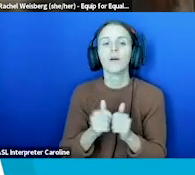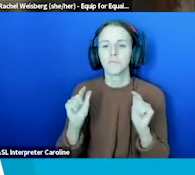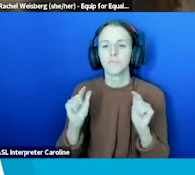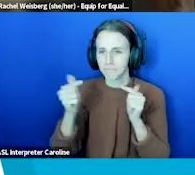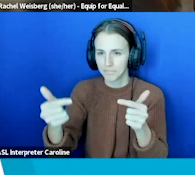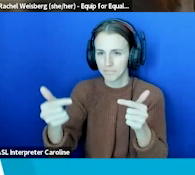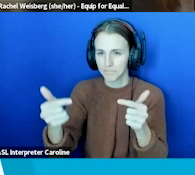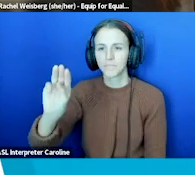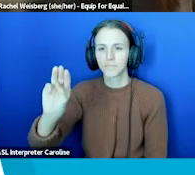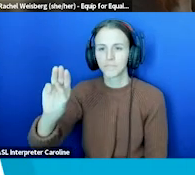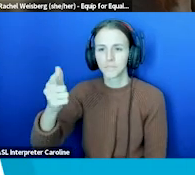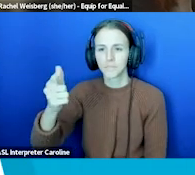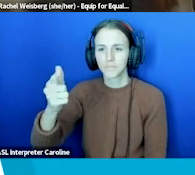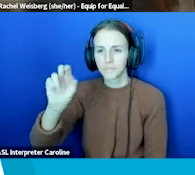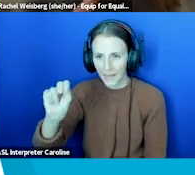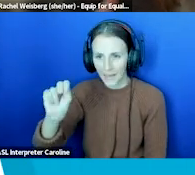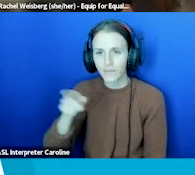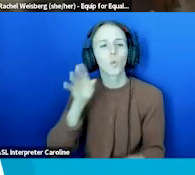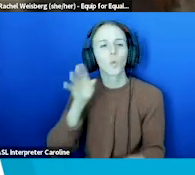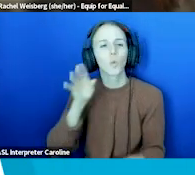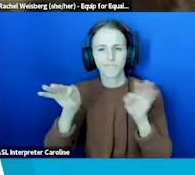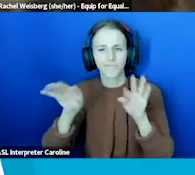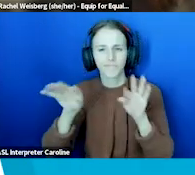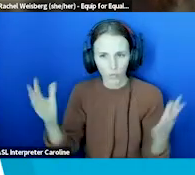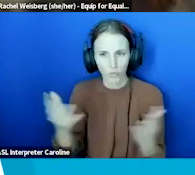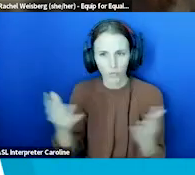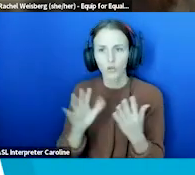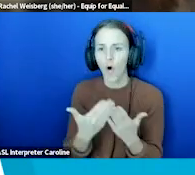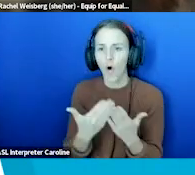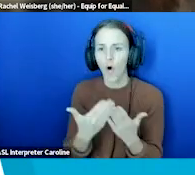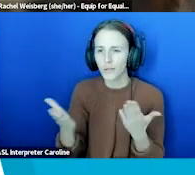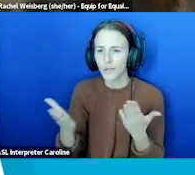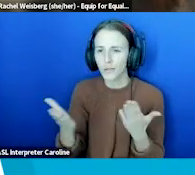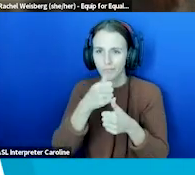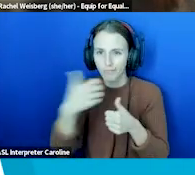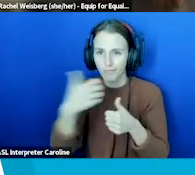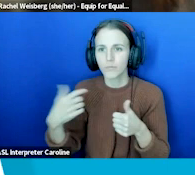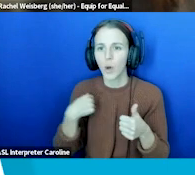OUR PLAN FOR THE NEXT 45 MINUTES OR SO, I WILL PASS THE PRESENTATION TO MEGAN. WHO WILL